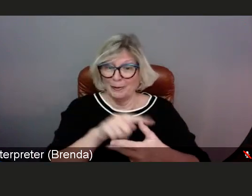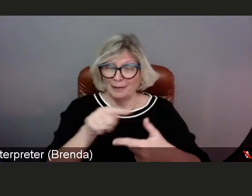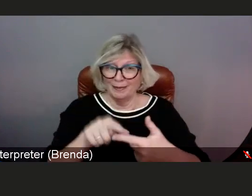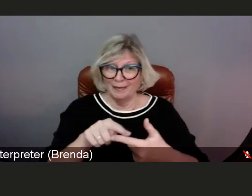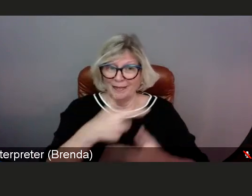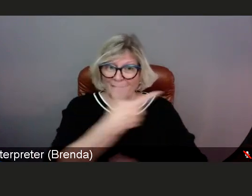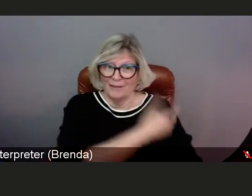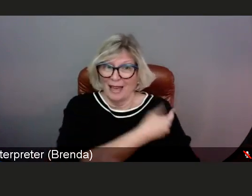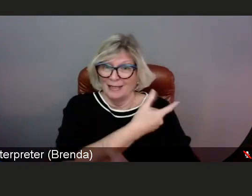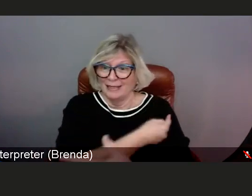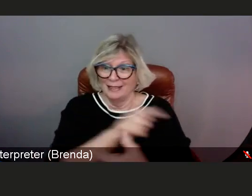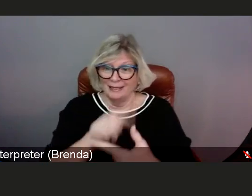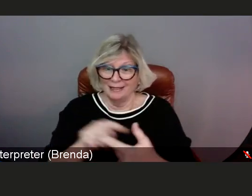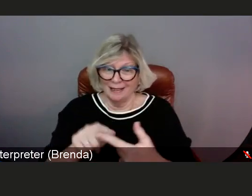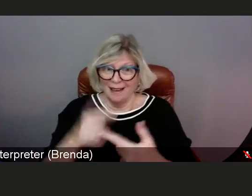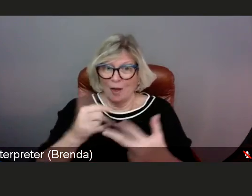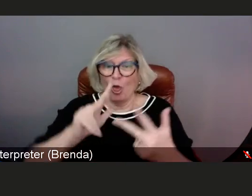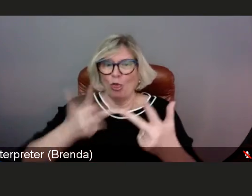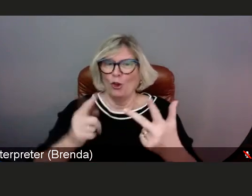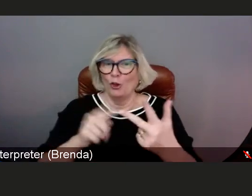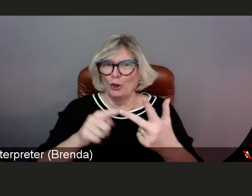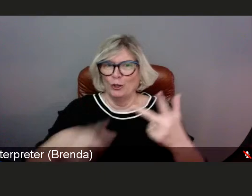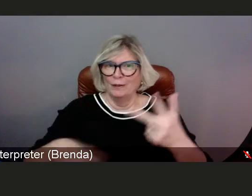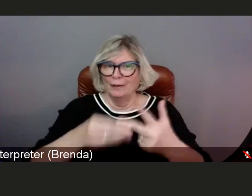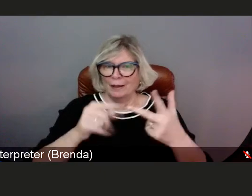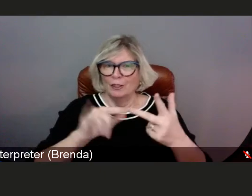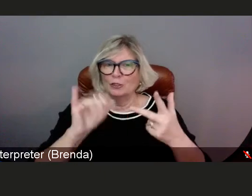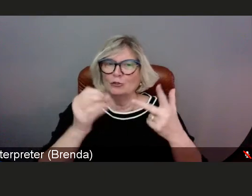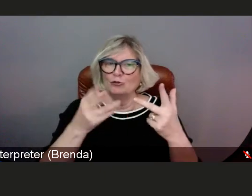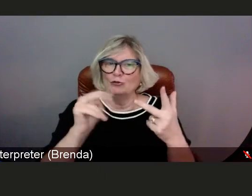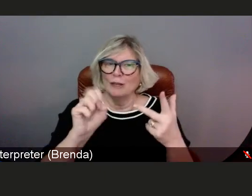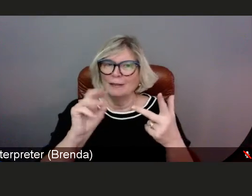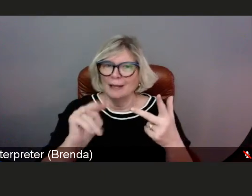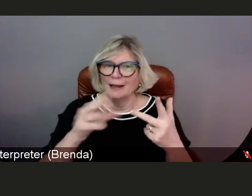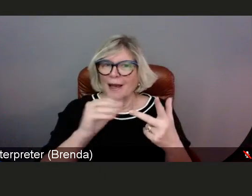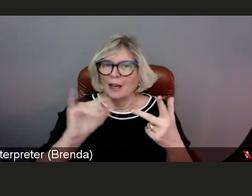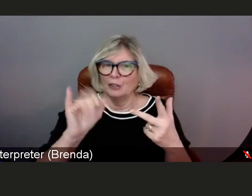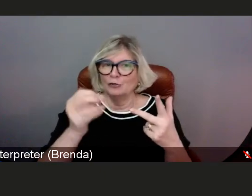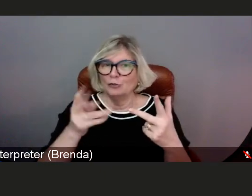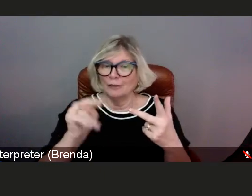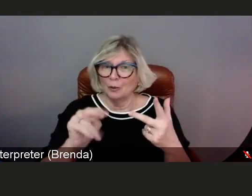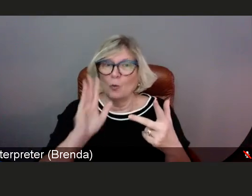coming from Johnson and Johnson. This will actually start the review process tomorrow